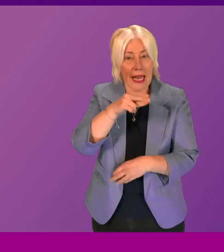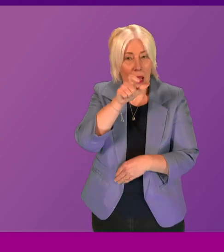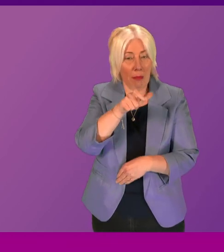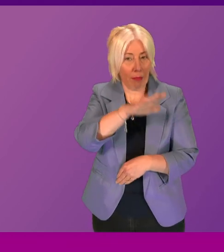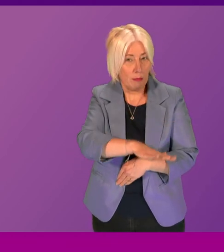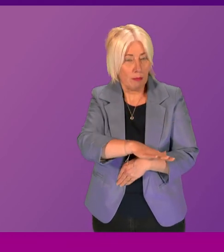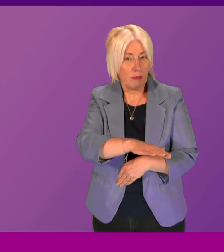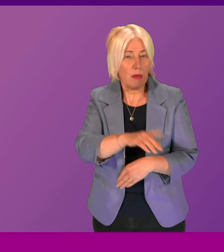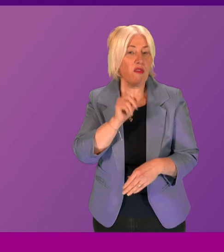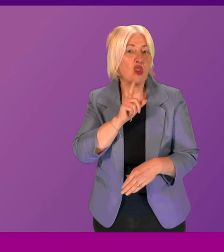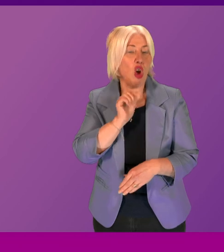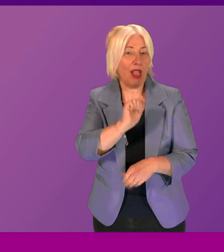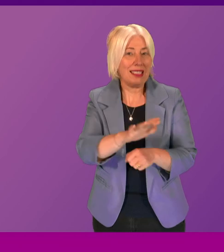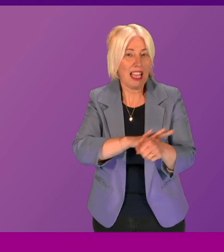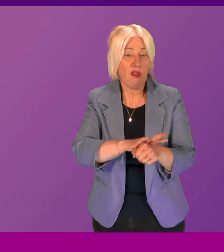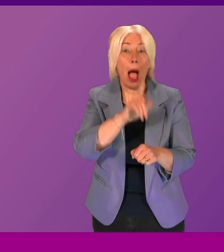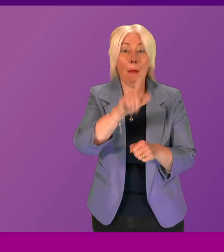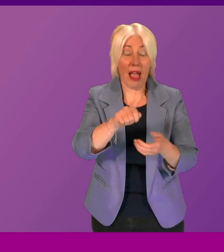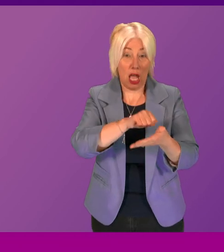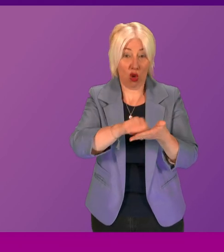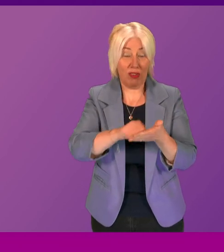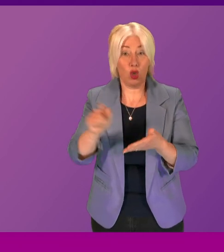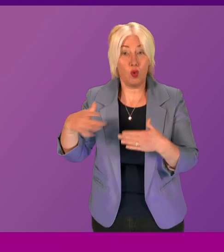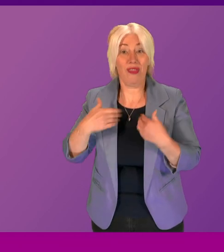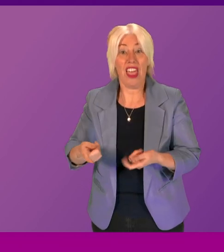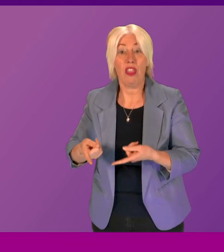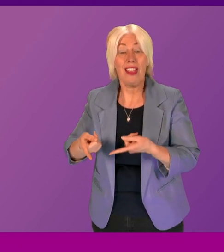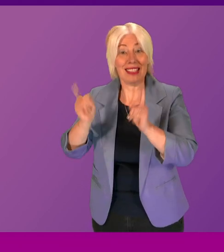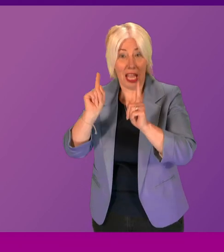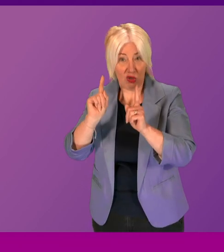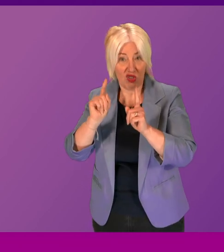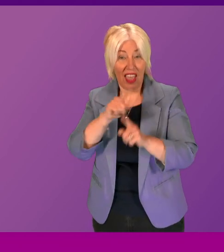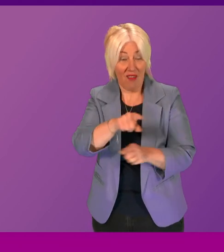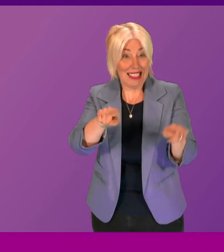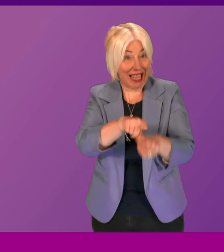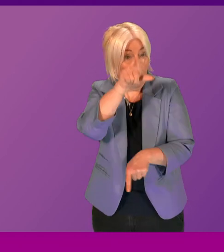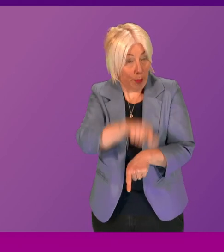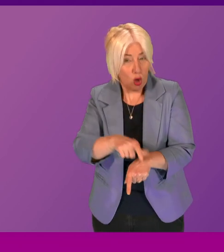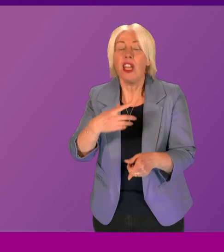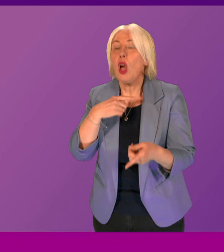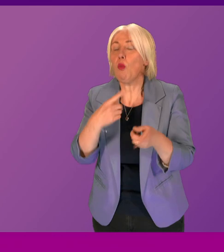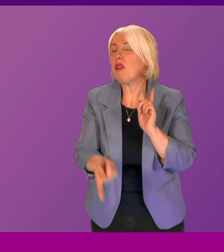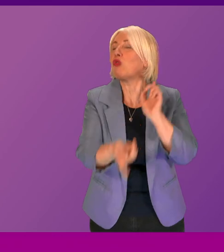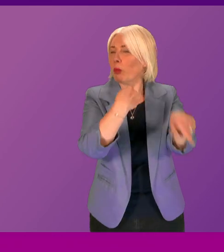If she is the one that he has written to the health secretary about, we have responded to him.